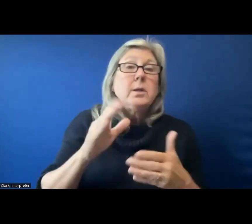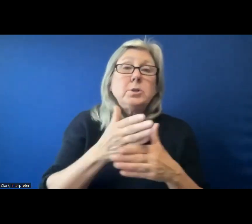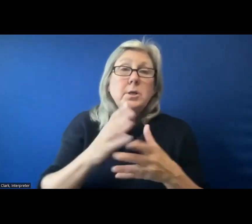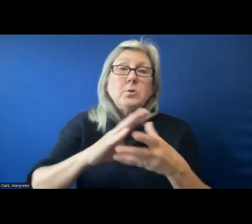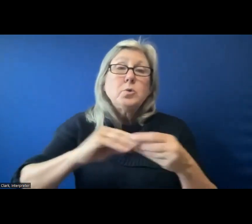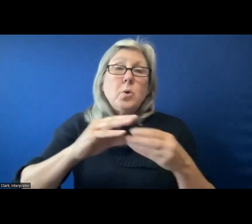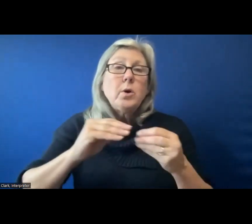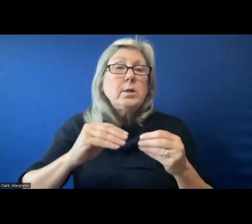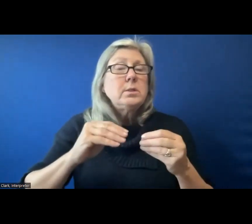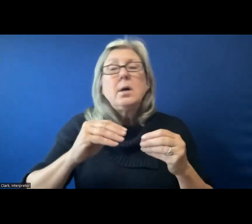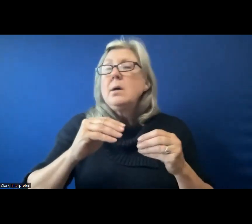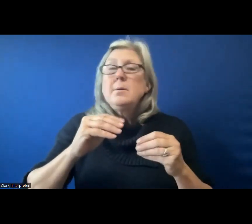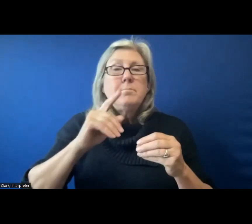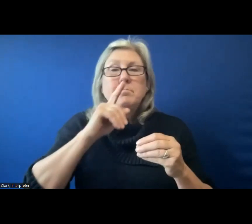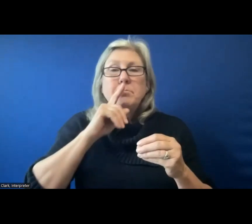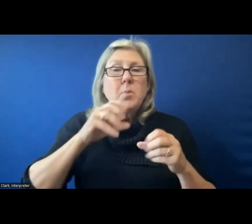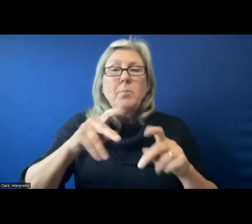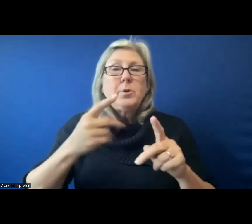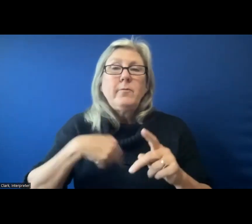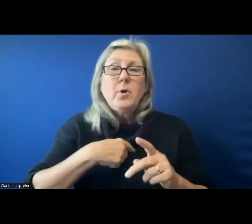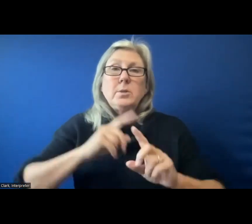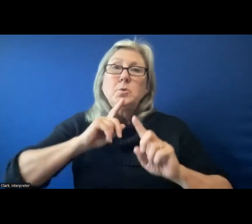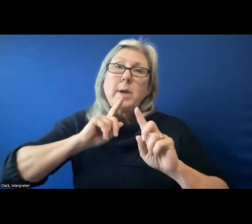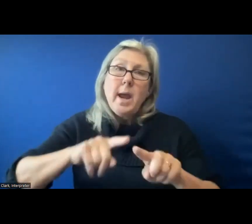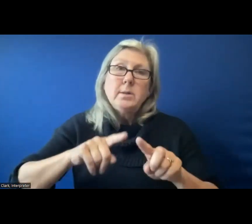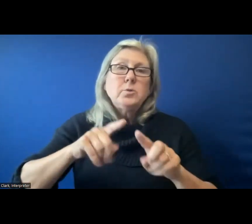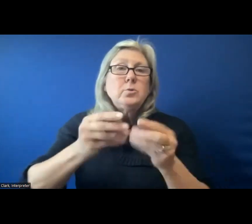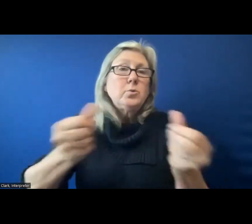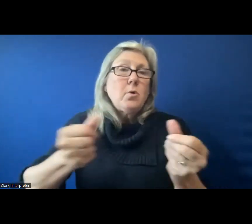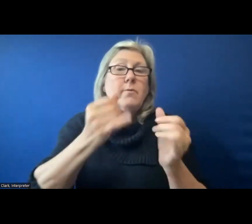This is not an opportunity for us to be able to answer and address individual questions